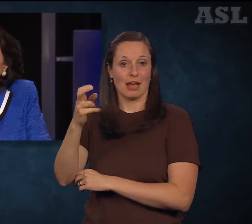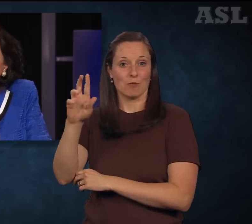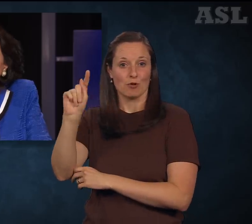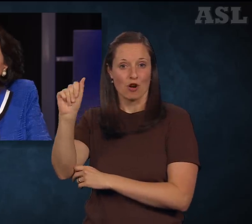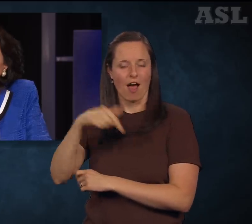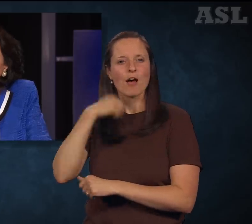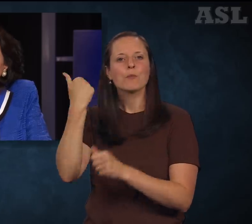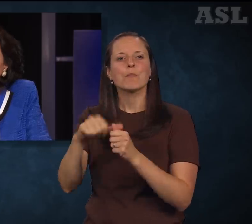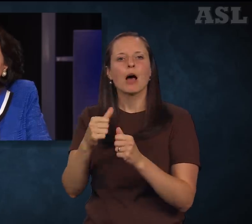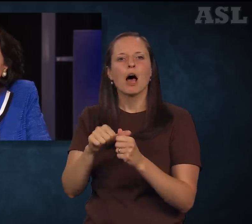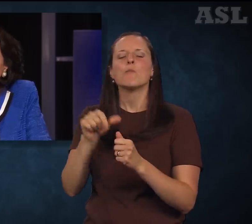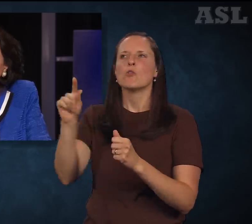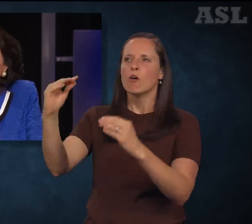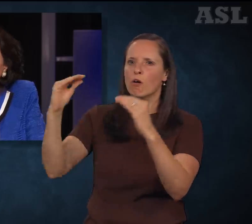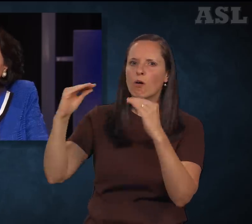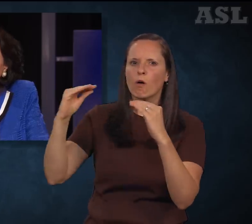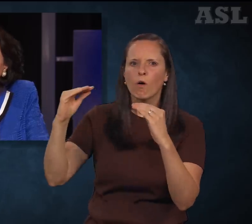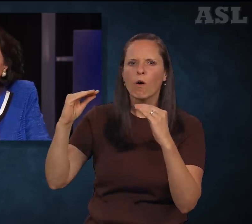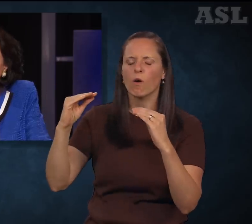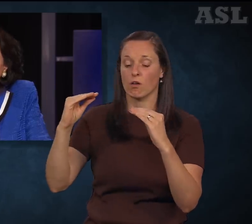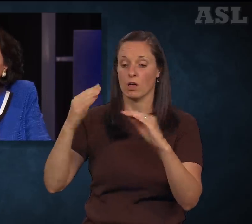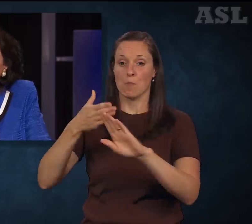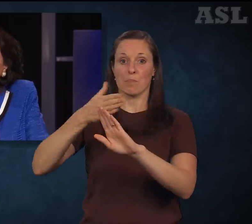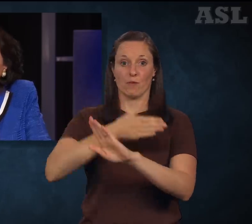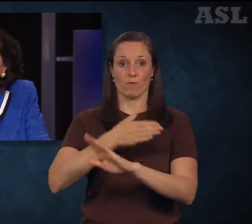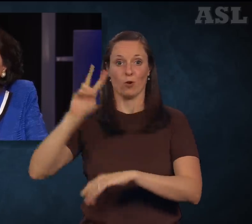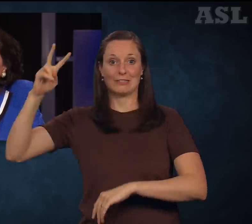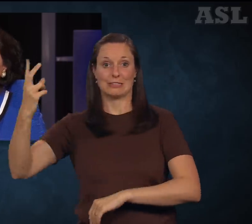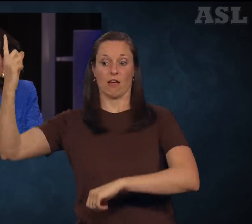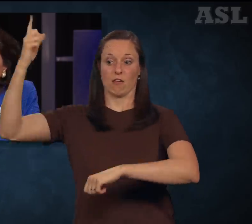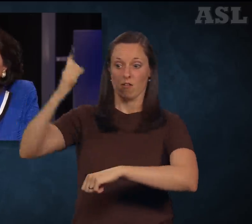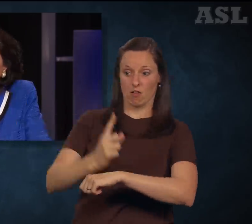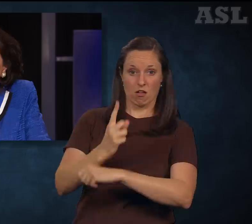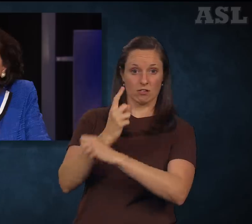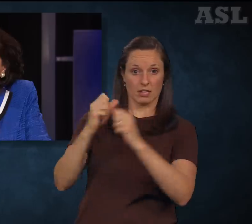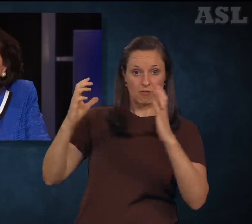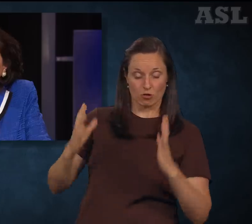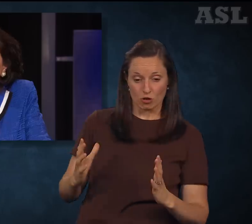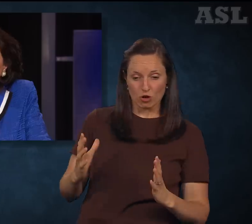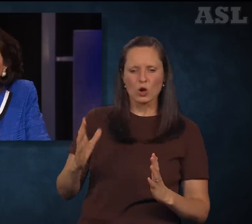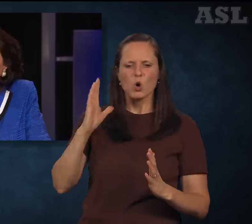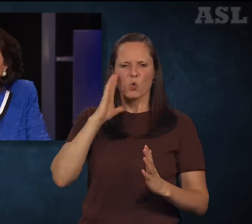THE SECOND COMING OF THE